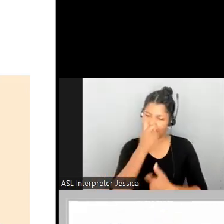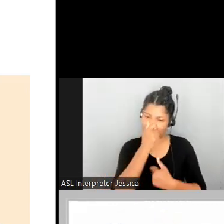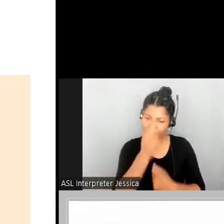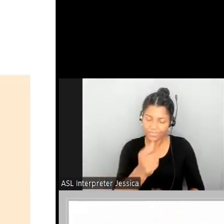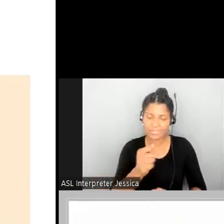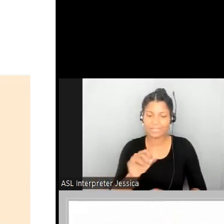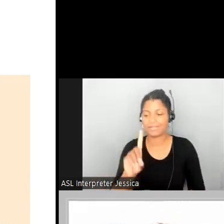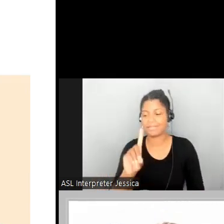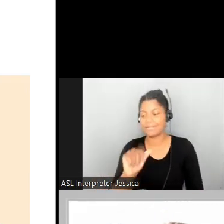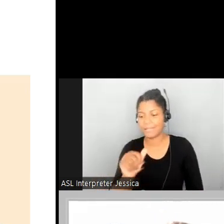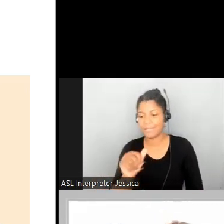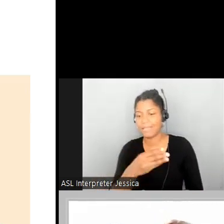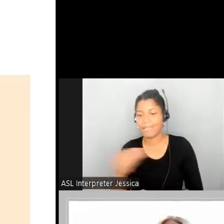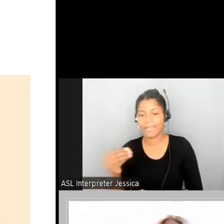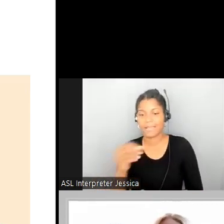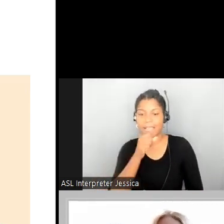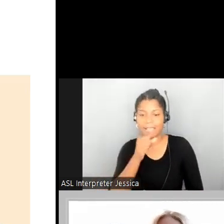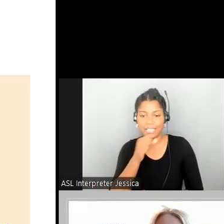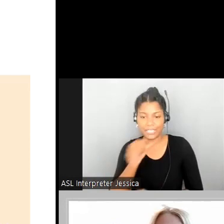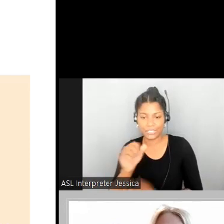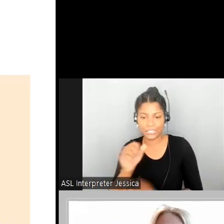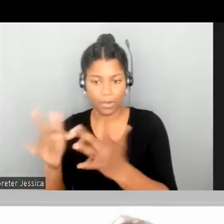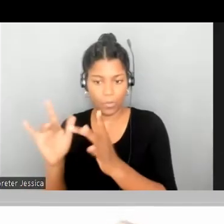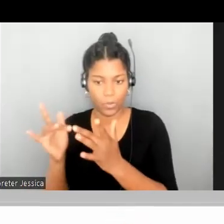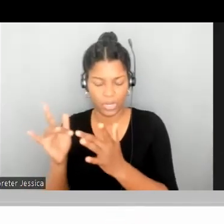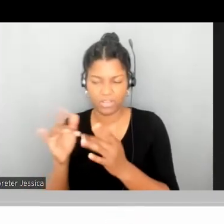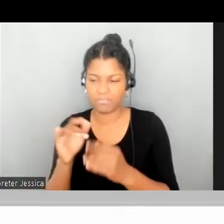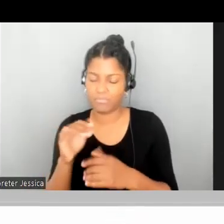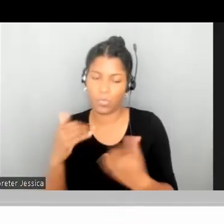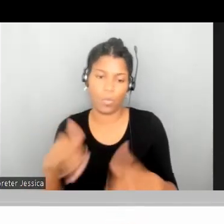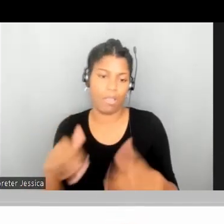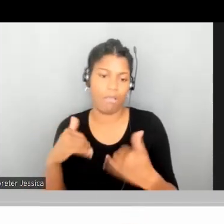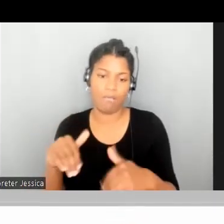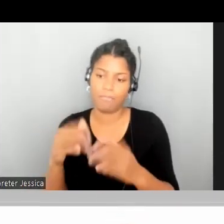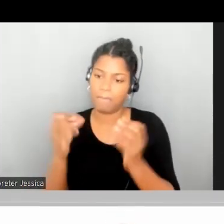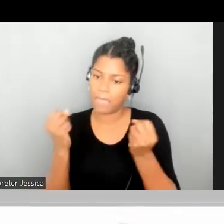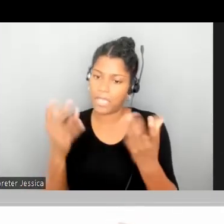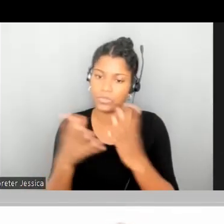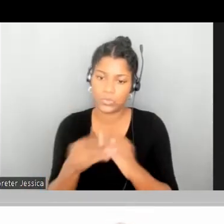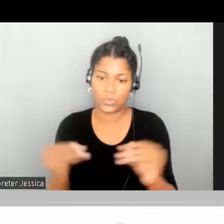transitioning people out of agencies and into the community.